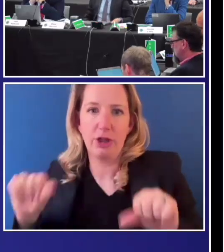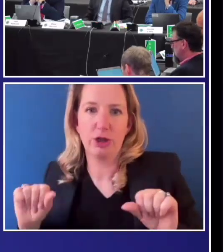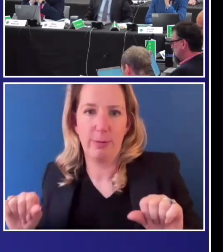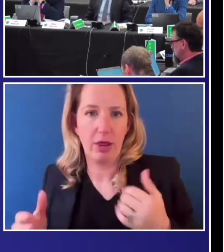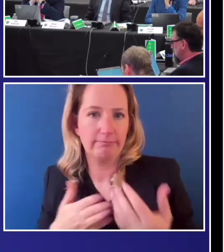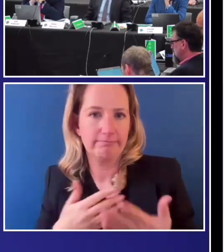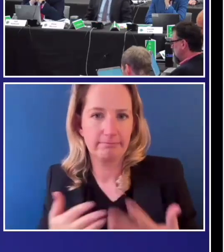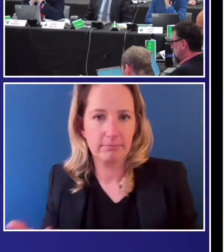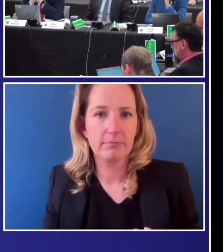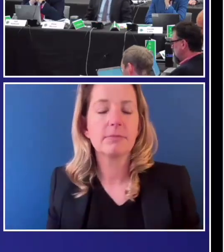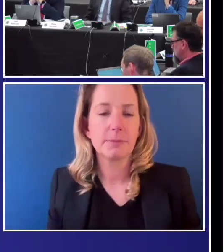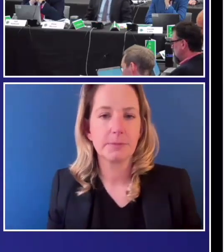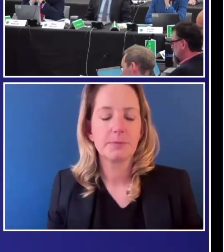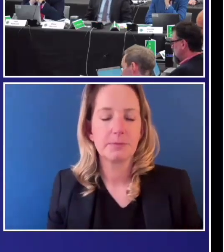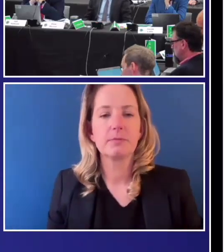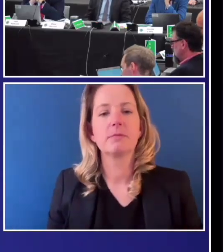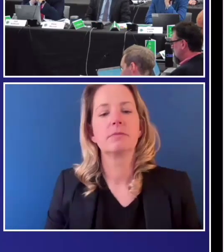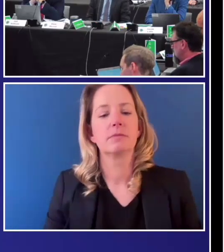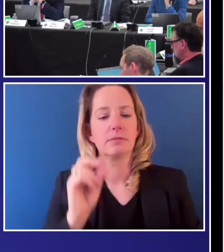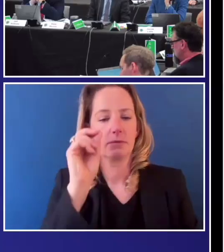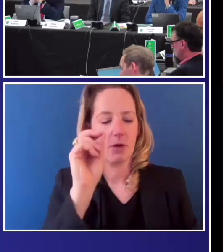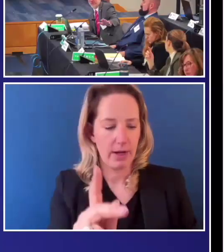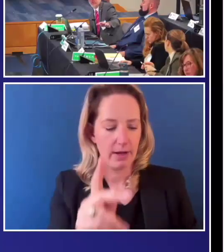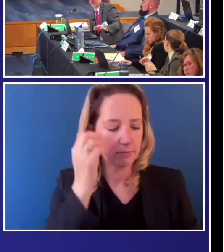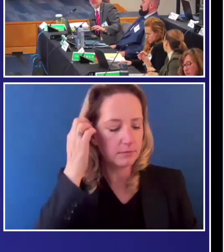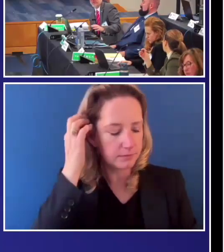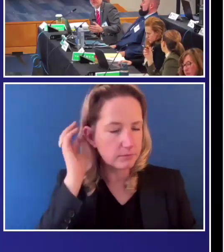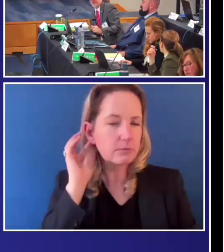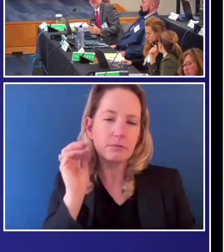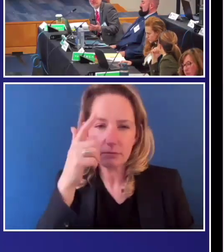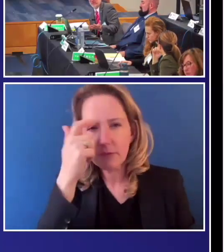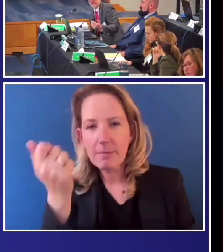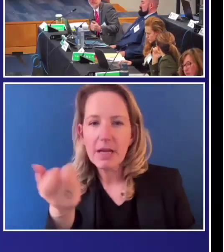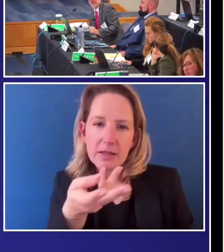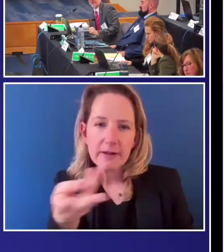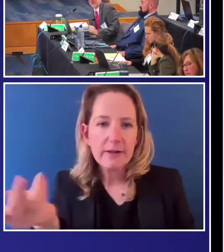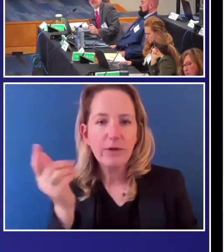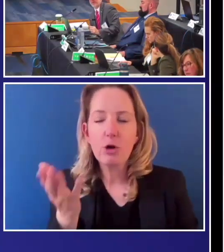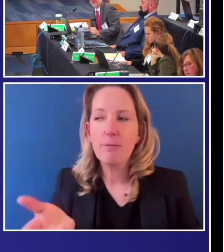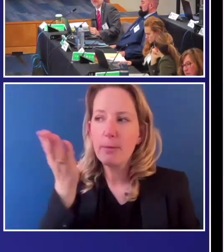Thank you, Eric. Just at this point, because we have a couple of proposals about including Pell.